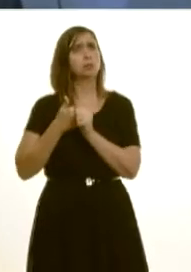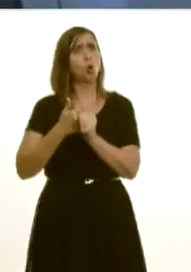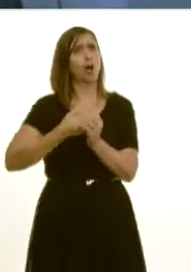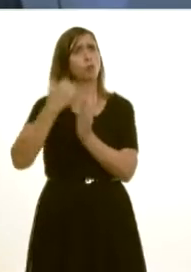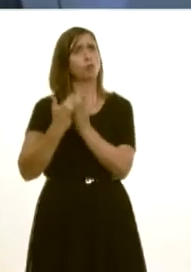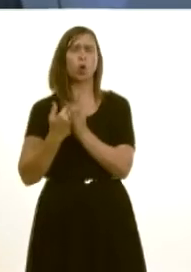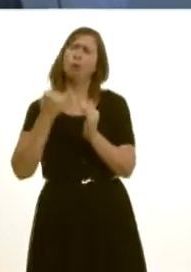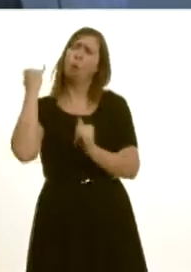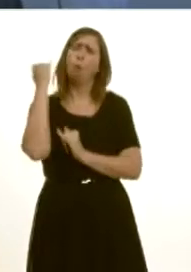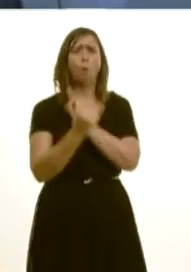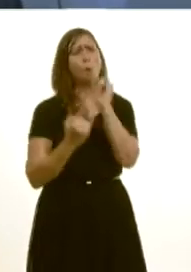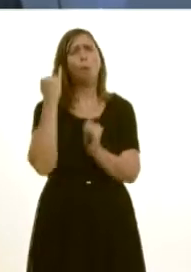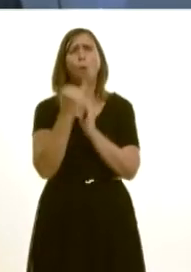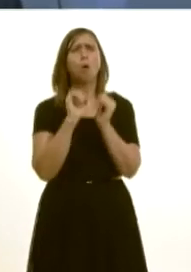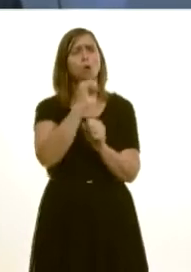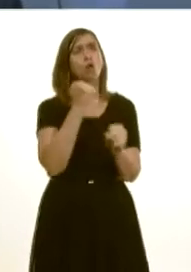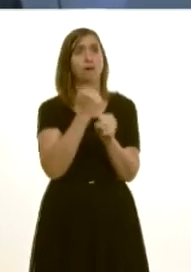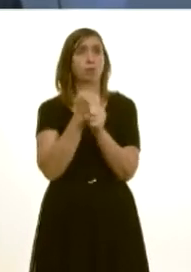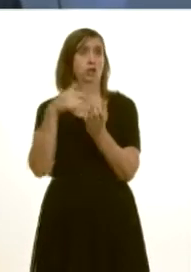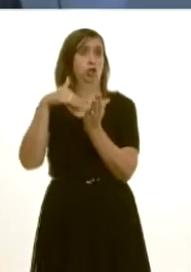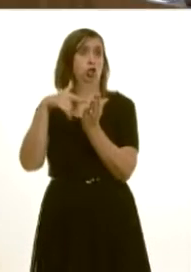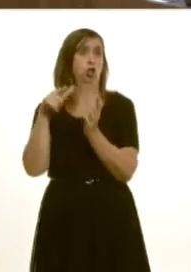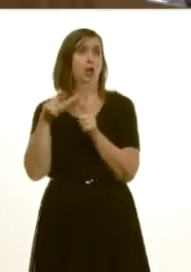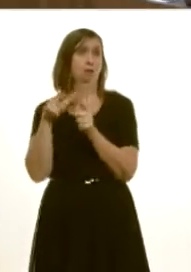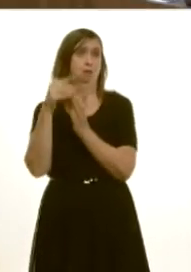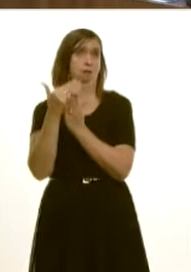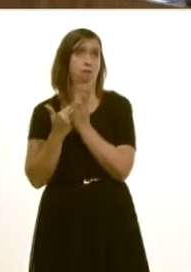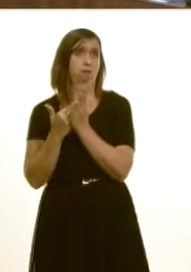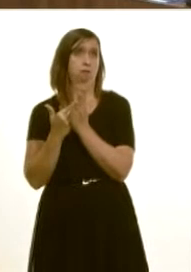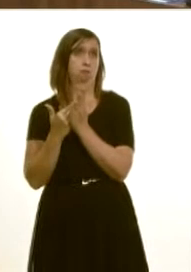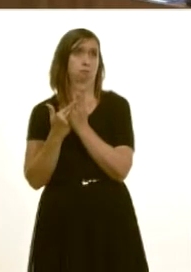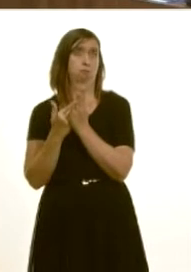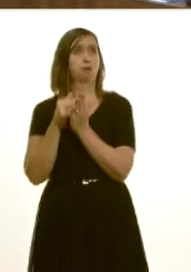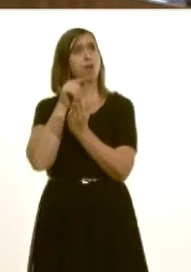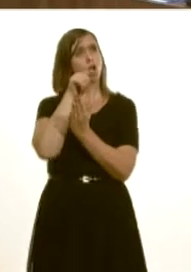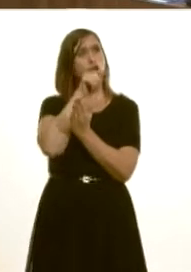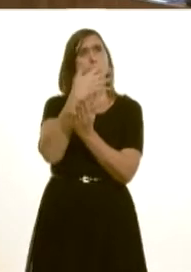in that letter of the actions of your Government. You based your evidence, to the contrary,